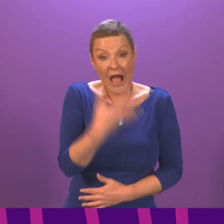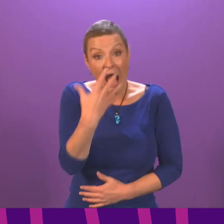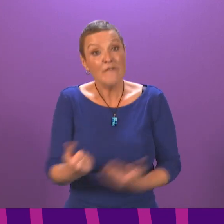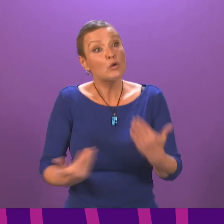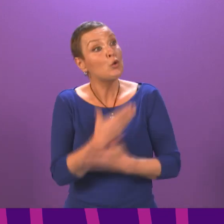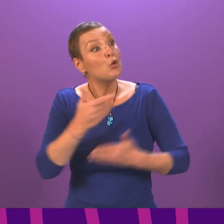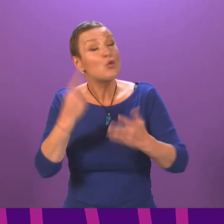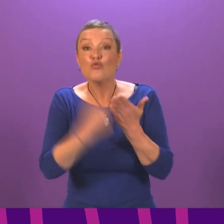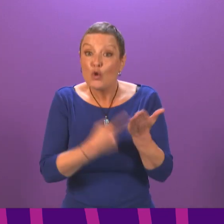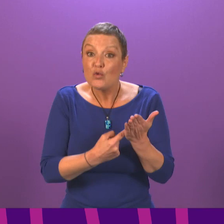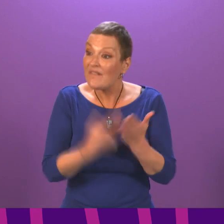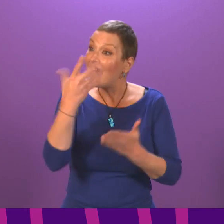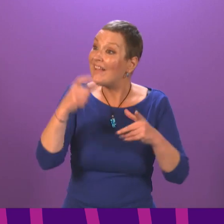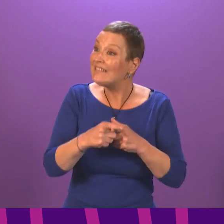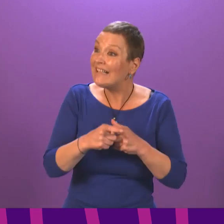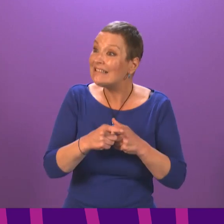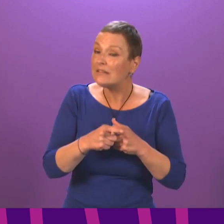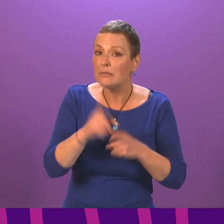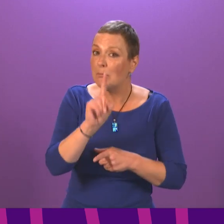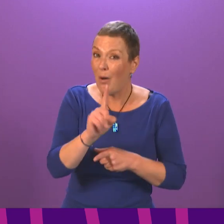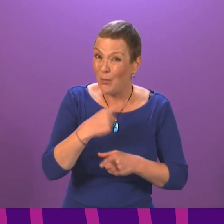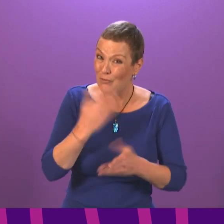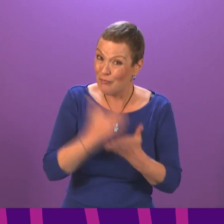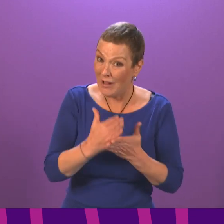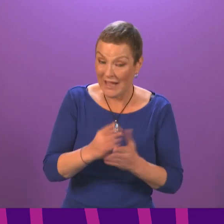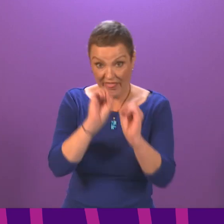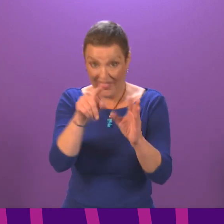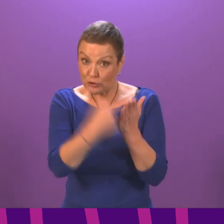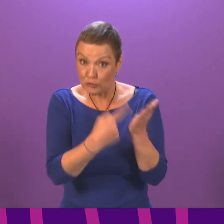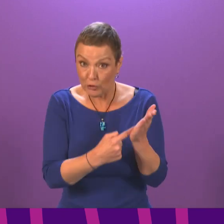only where necessary. If Patrick Harvie wants me to talk about risk, I can say that I am